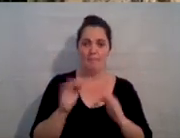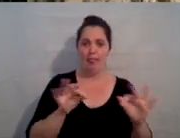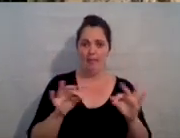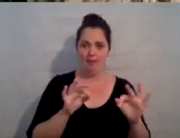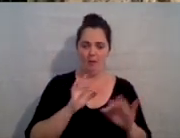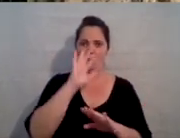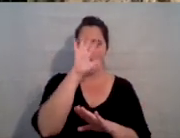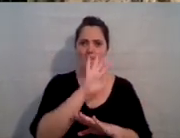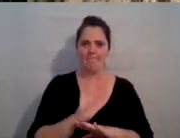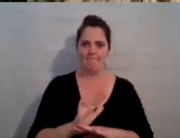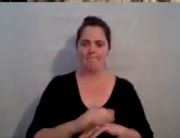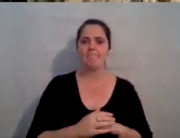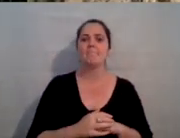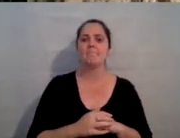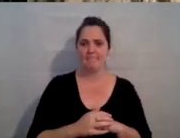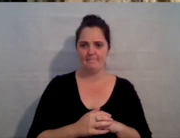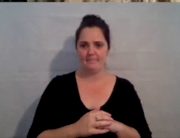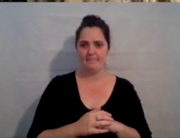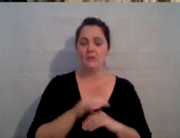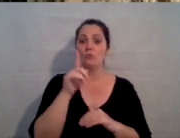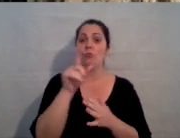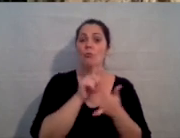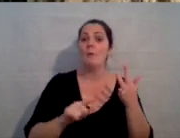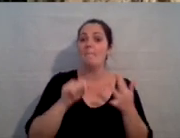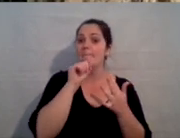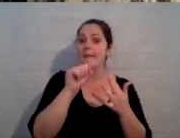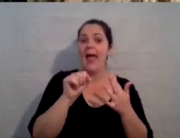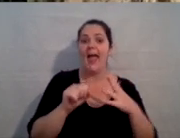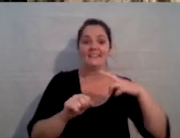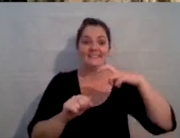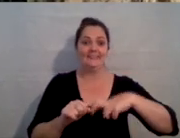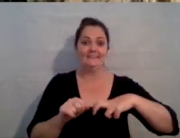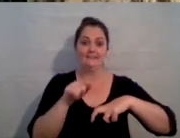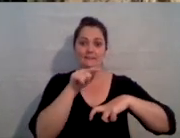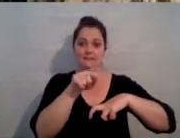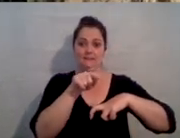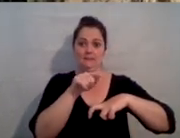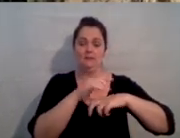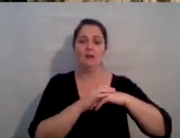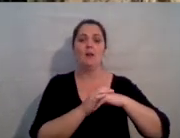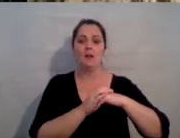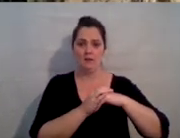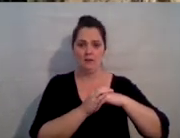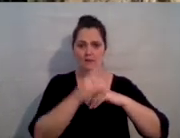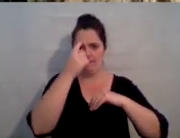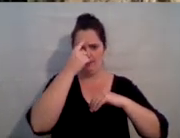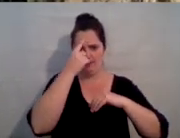If you're doing Atticus seated on the stage, again this time think about the overall triangle of that seated pose,